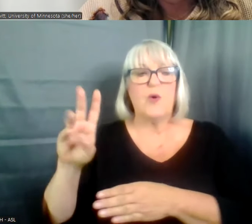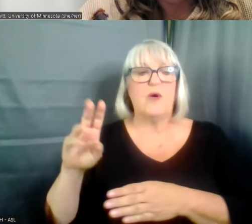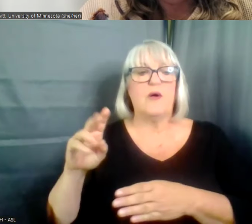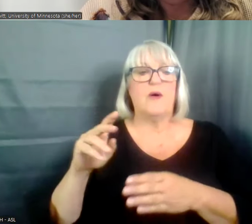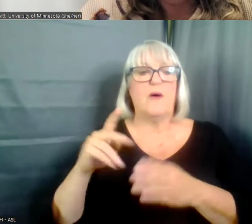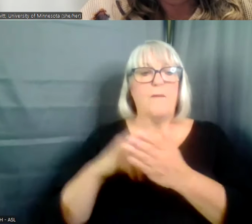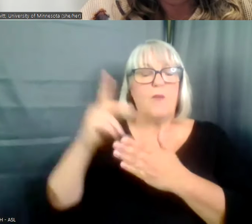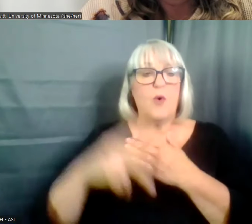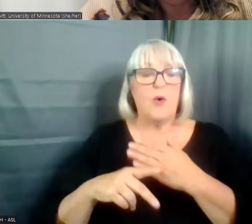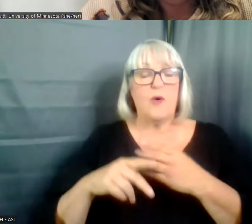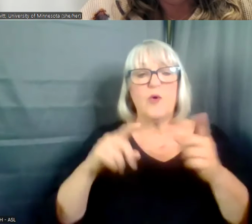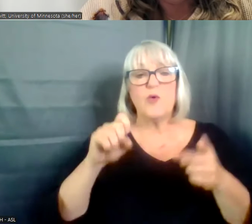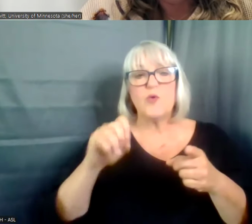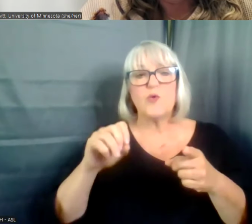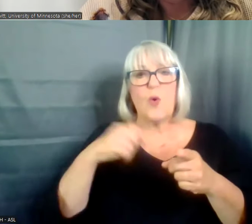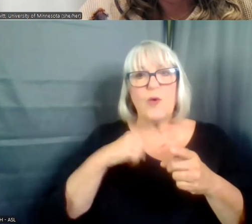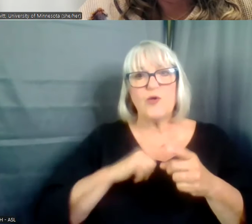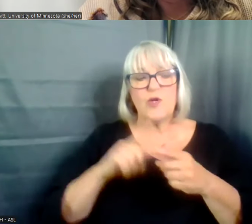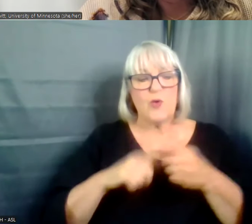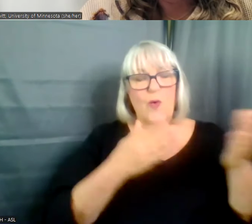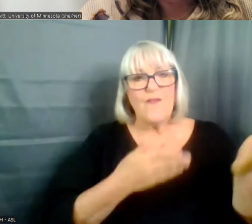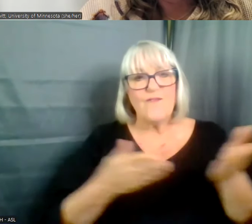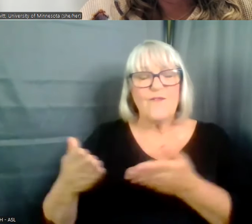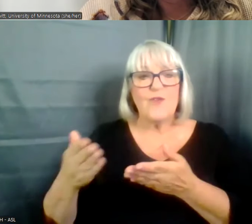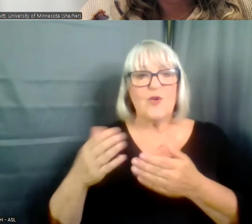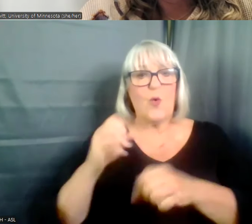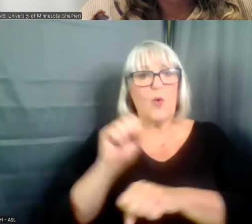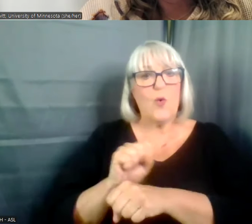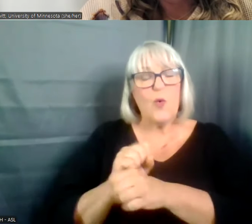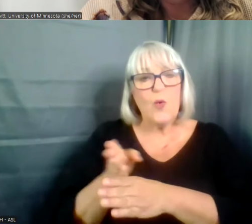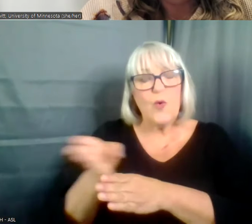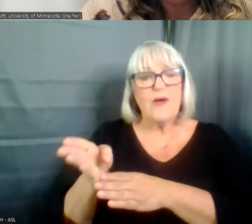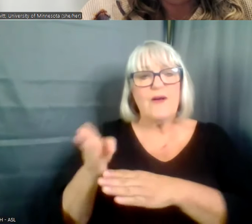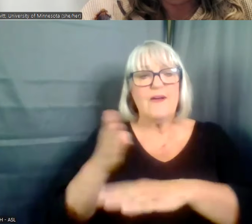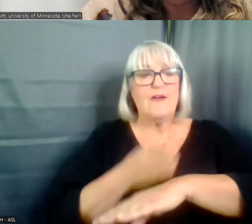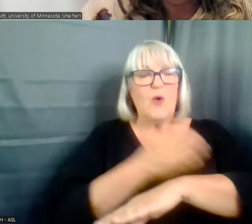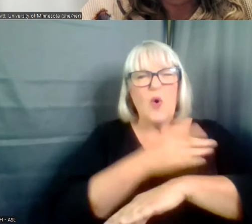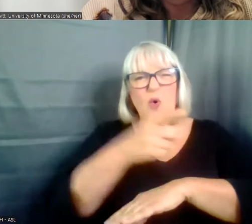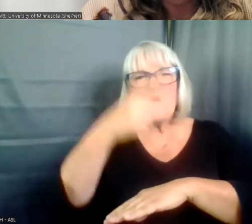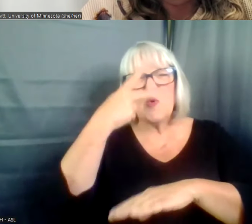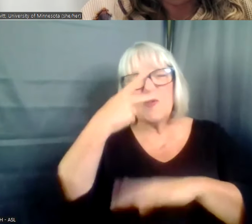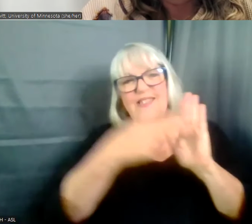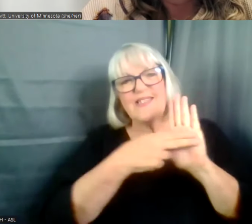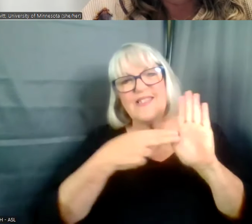question is Facilitating Career Advancement. On our website you can see the slides from the webinars that we did last year on